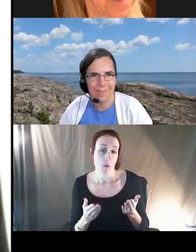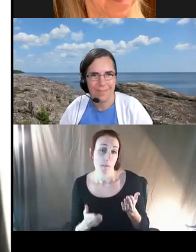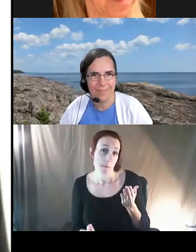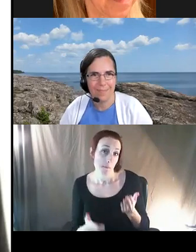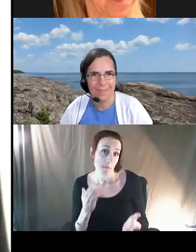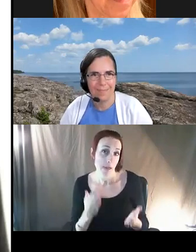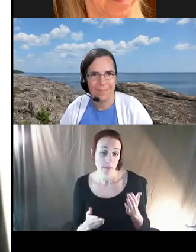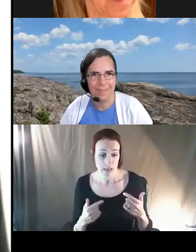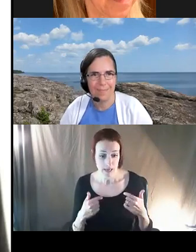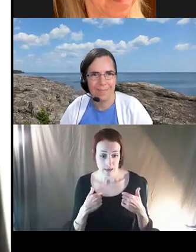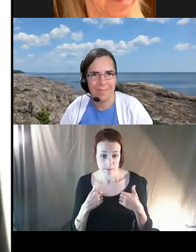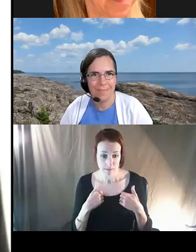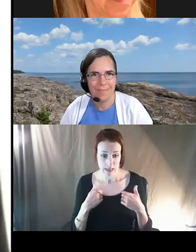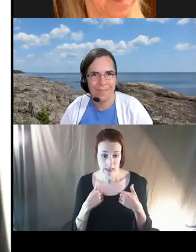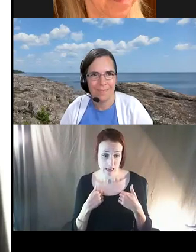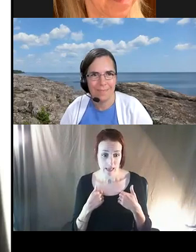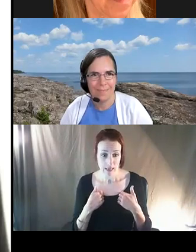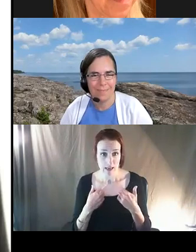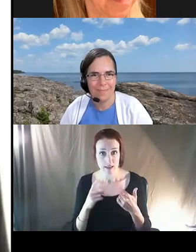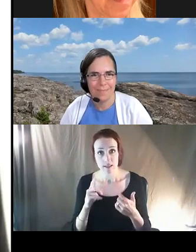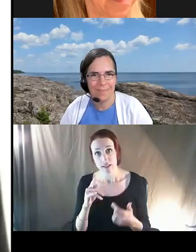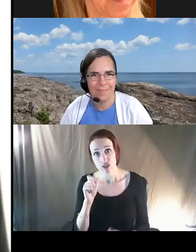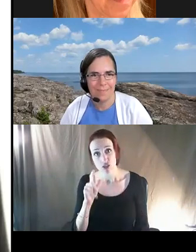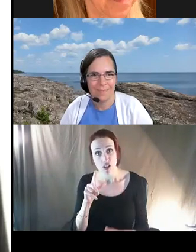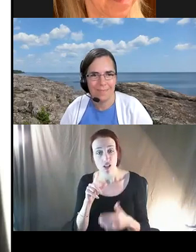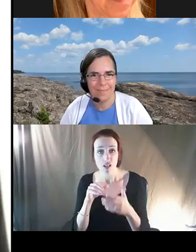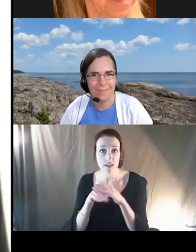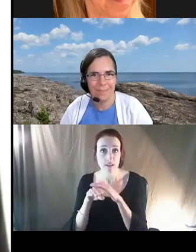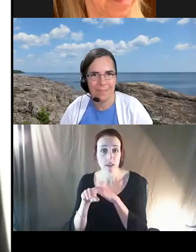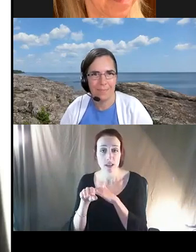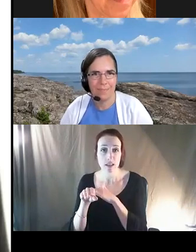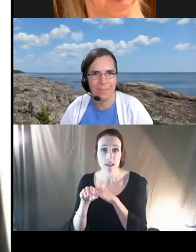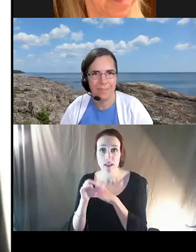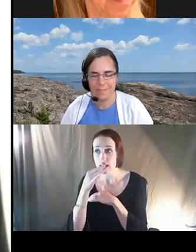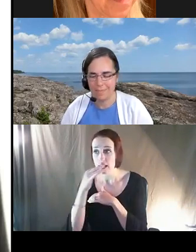digital accessibility expert to know about another person.